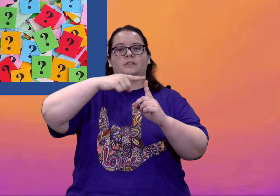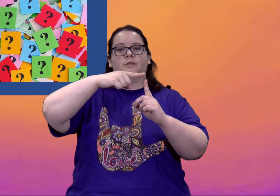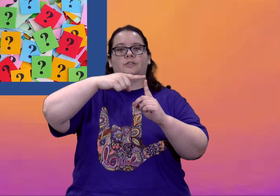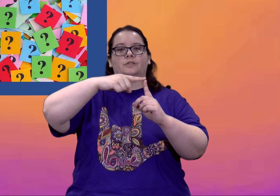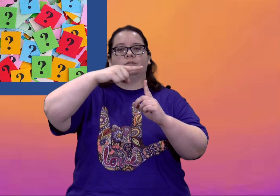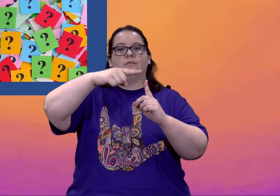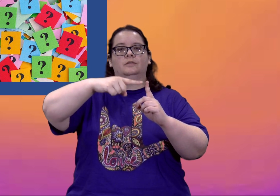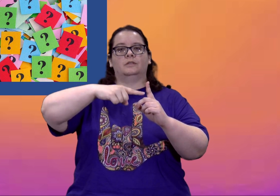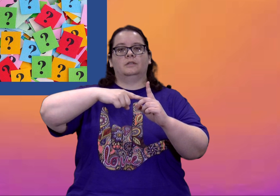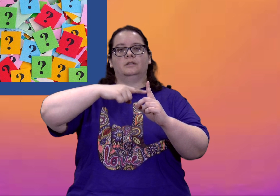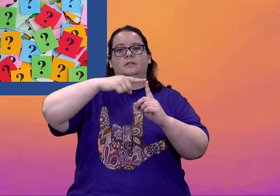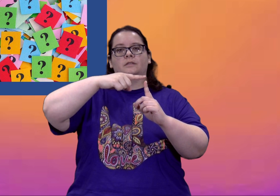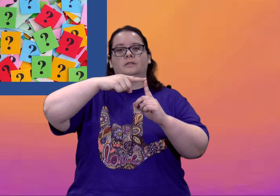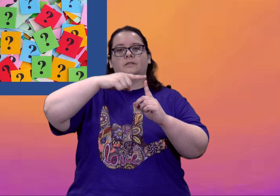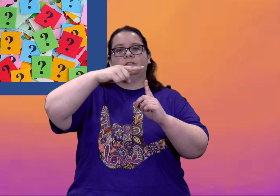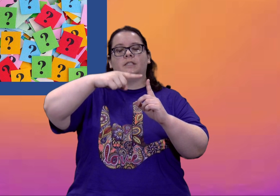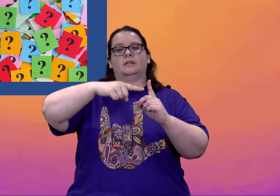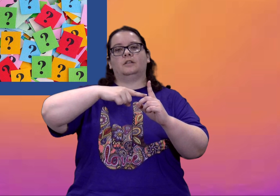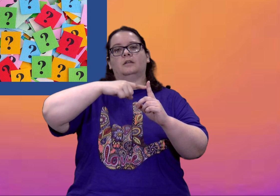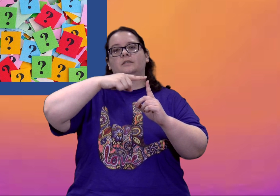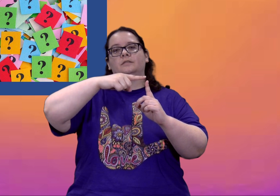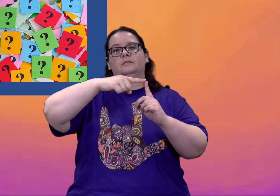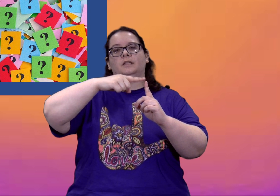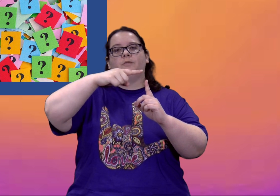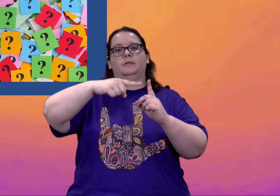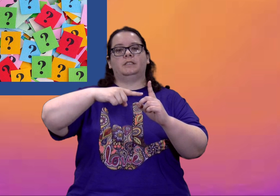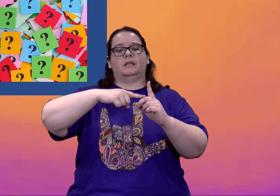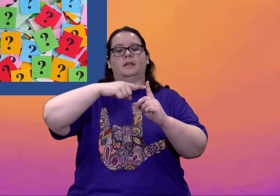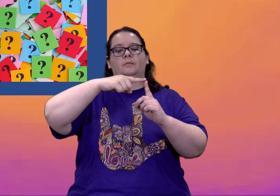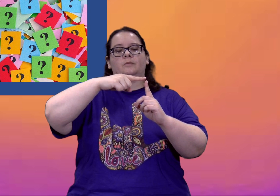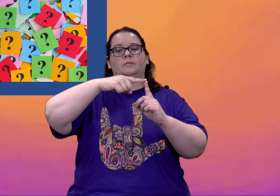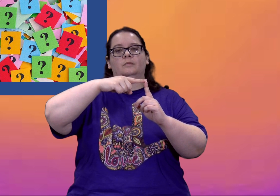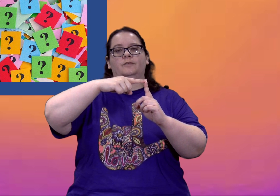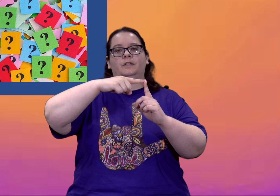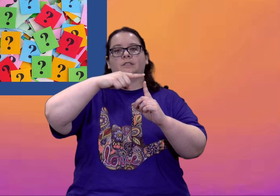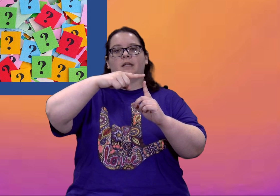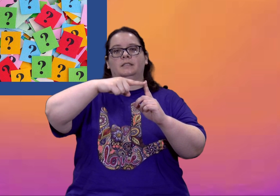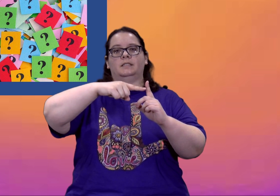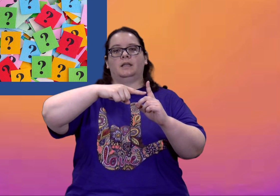small circle, just like a clock. Like when we did time, our fingers acted